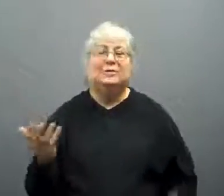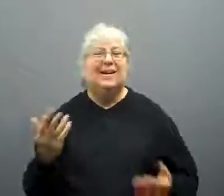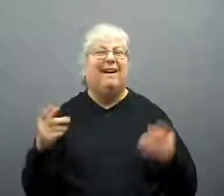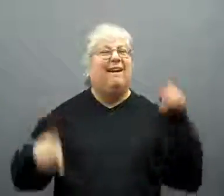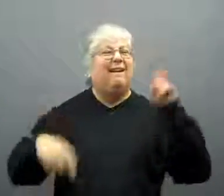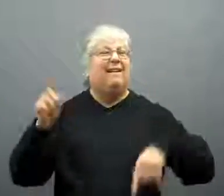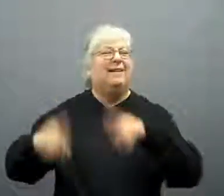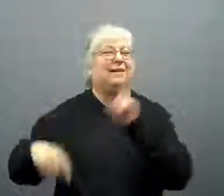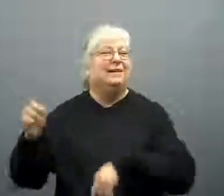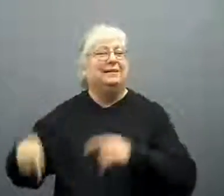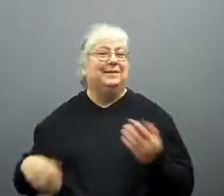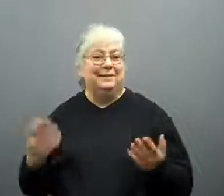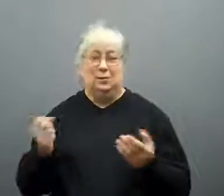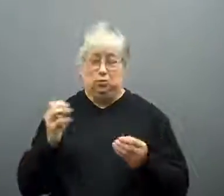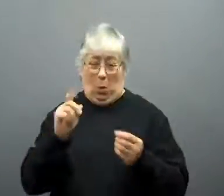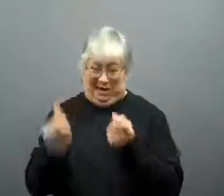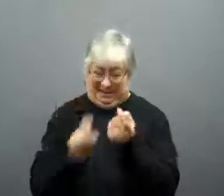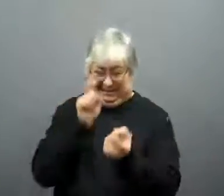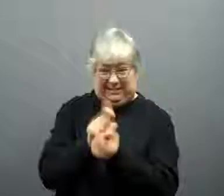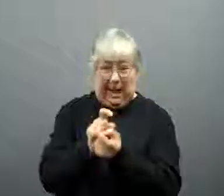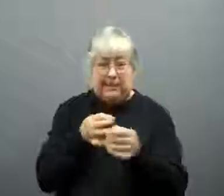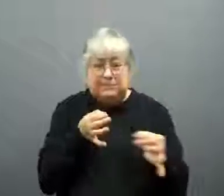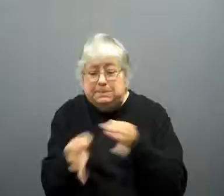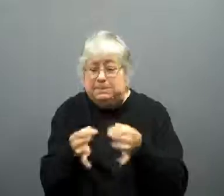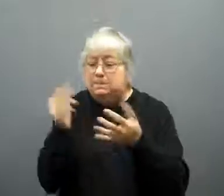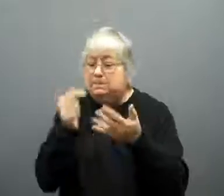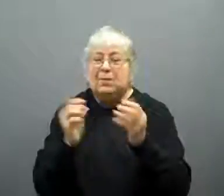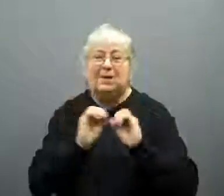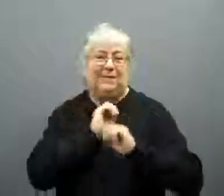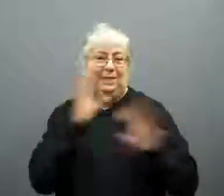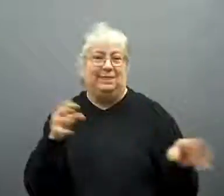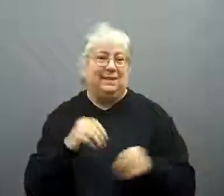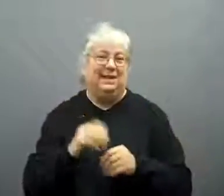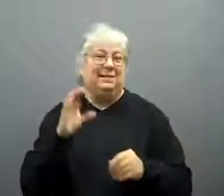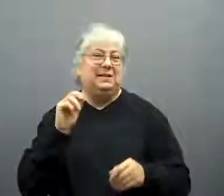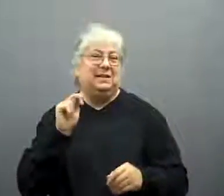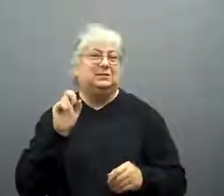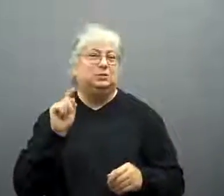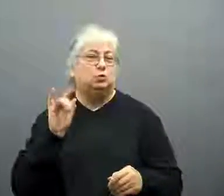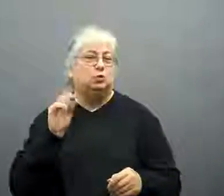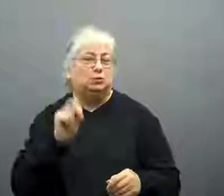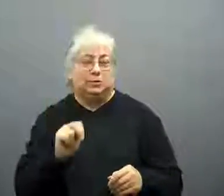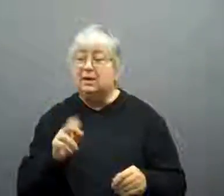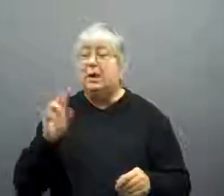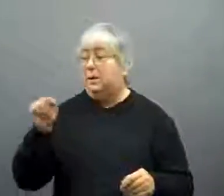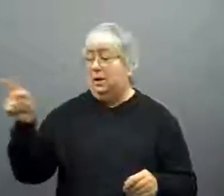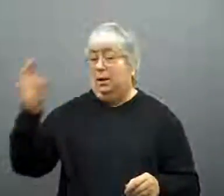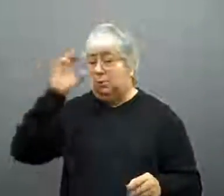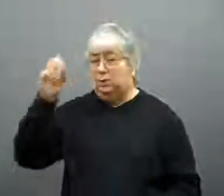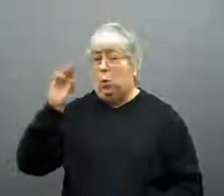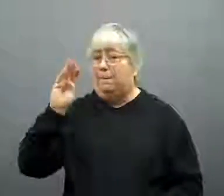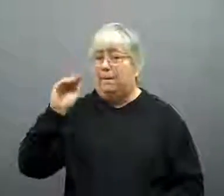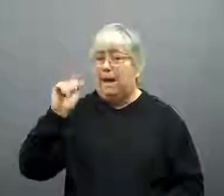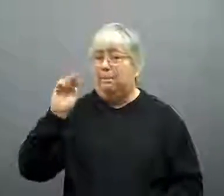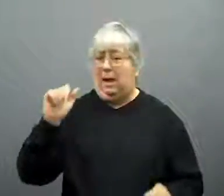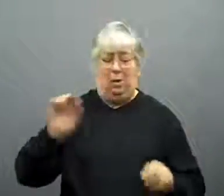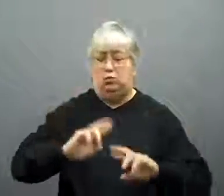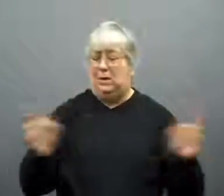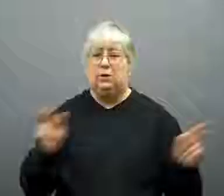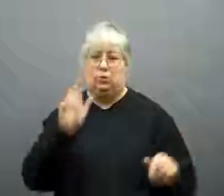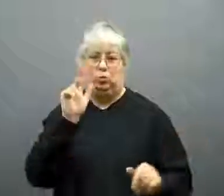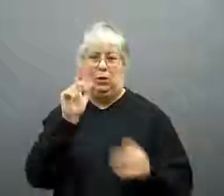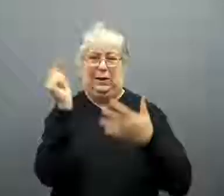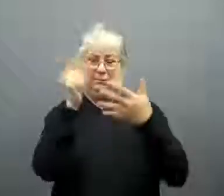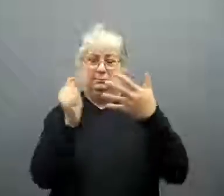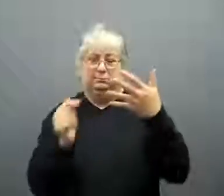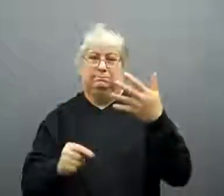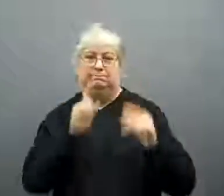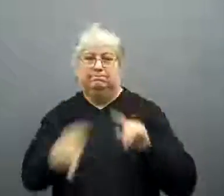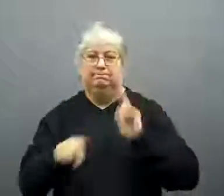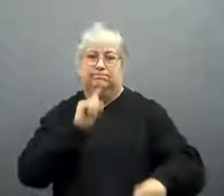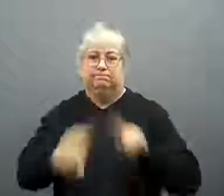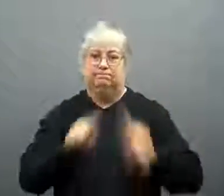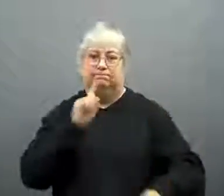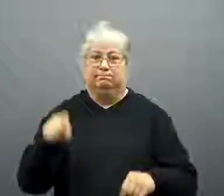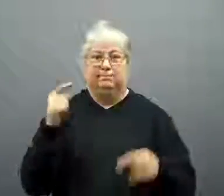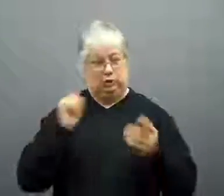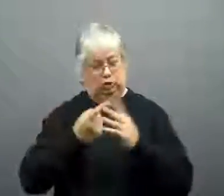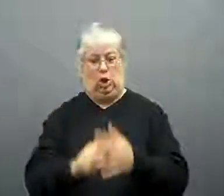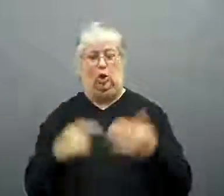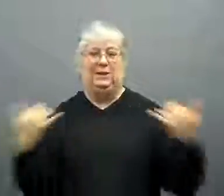So it's not cut and dried, there is nothing specific in the Constitution.